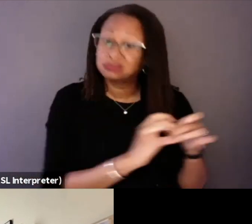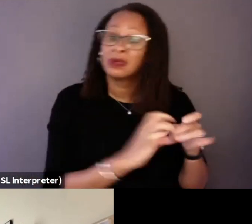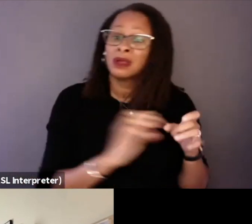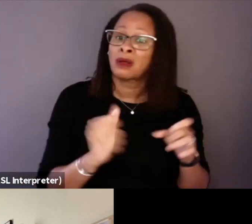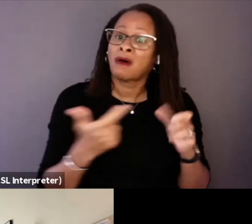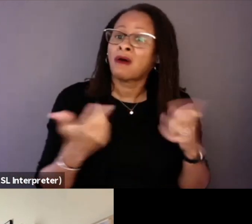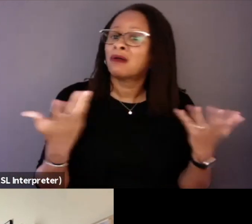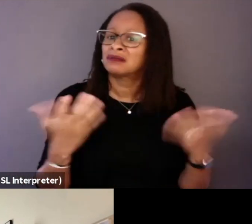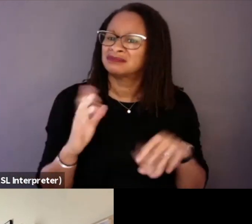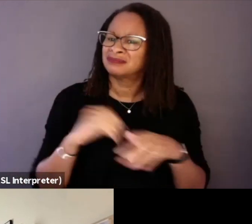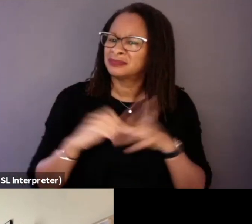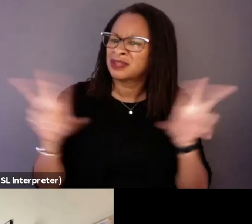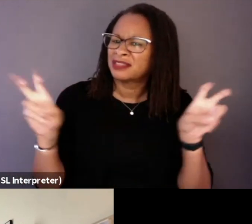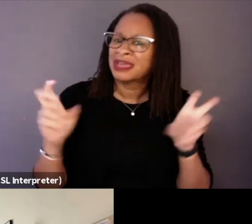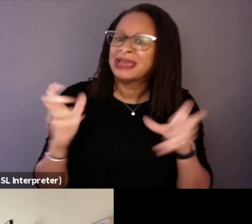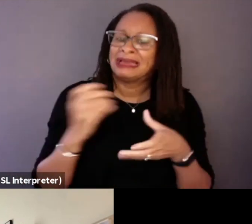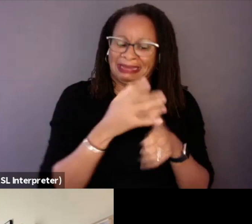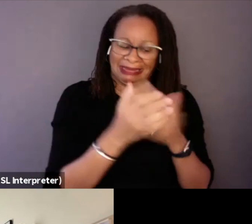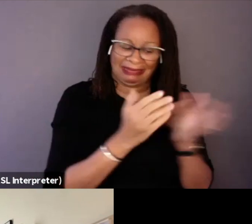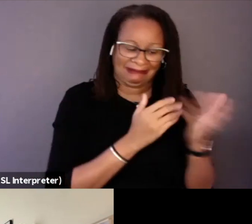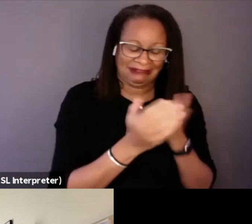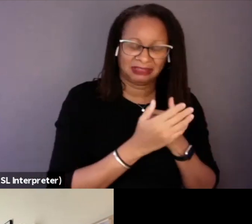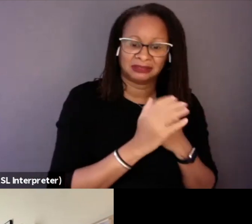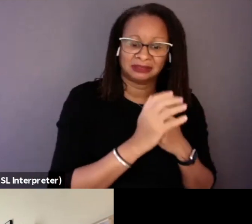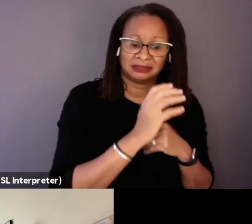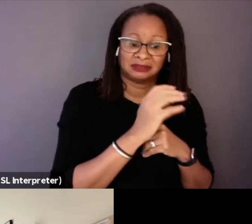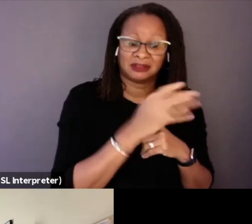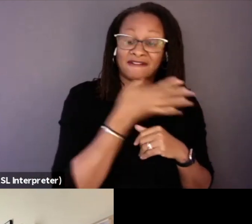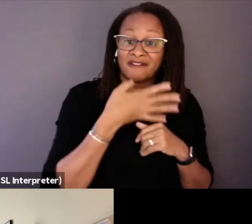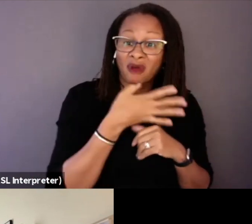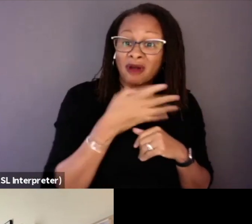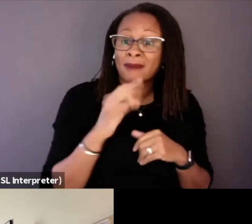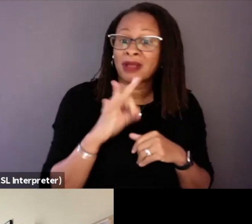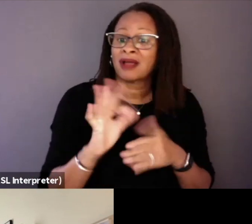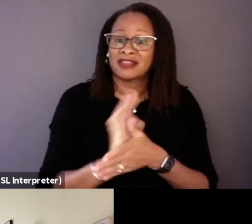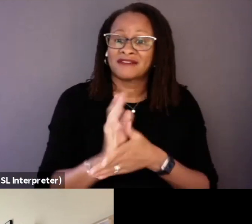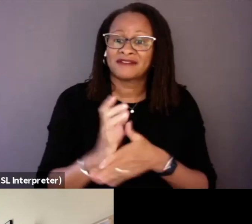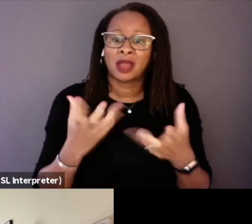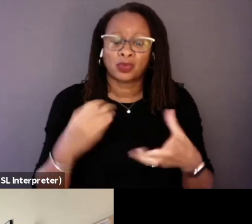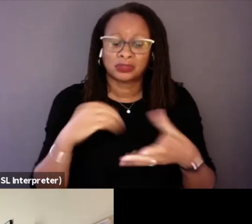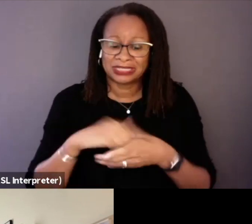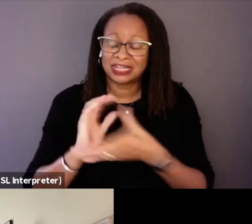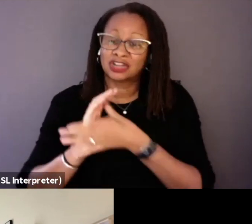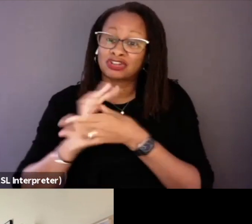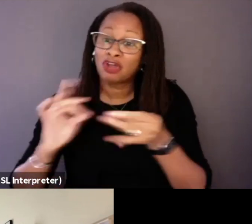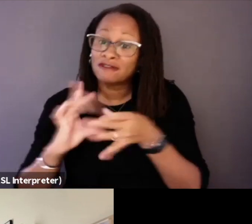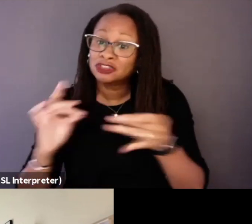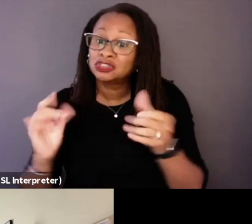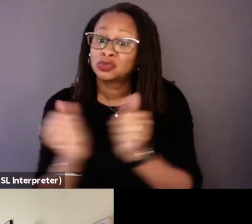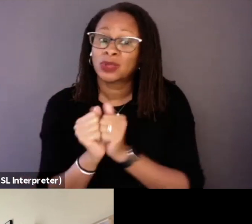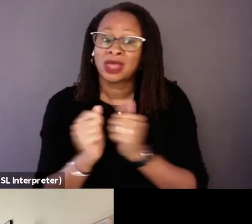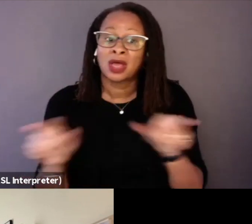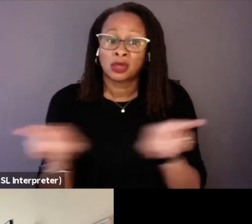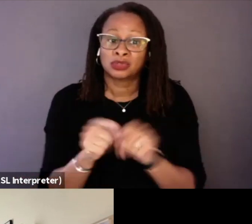even in the form of the film, I wanted it to be in conversation with--- and also with a lot of respect,